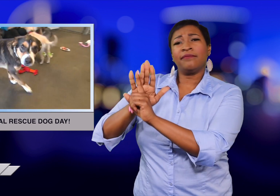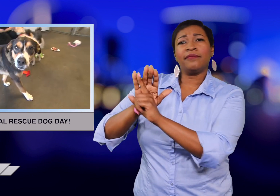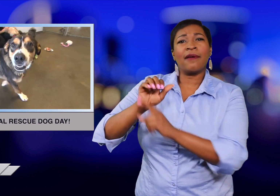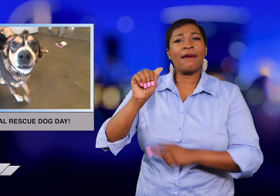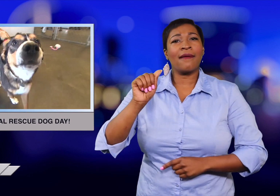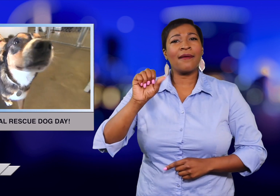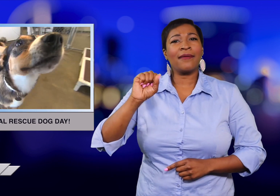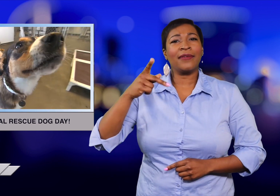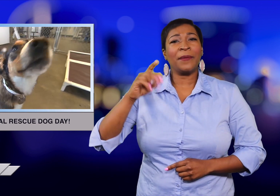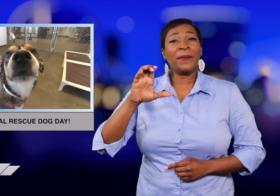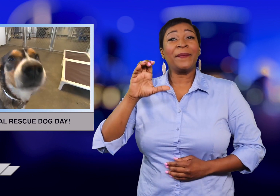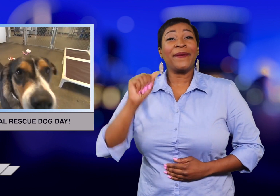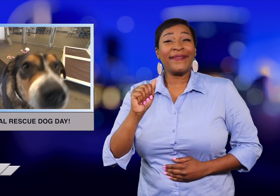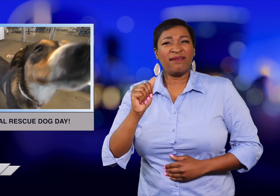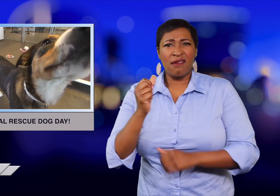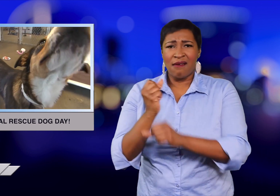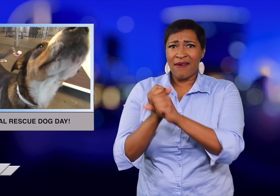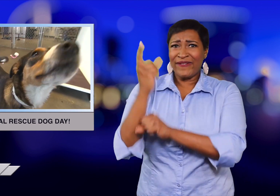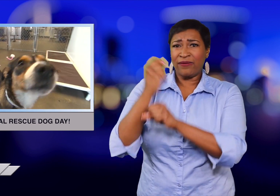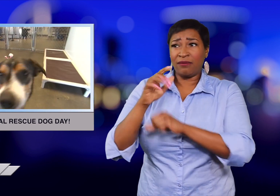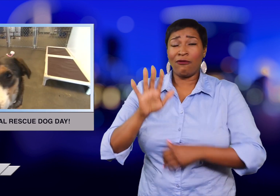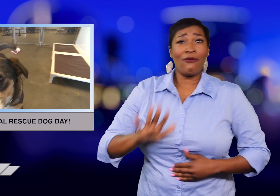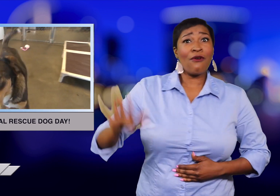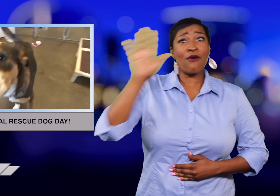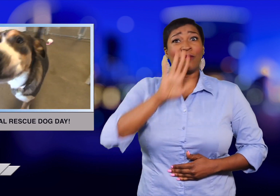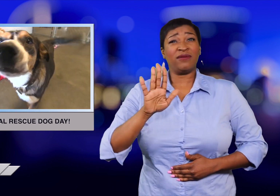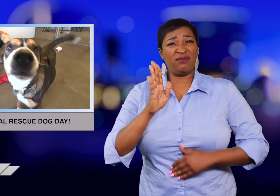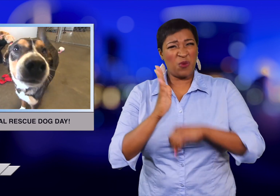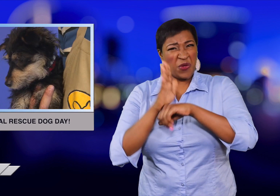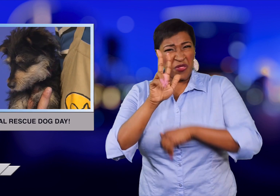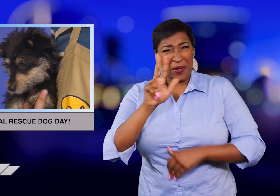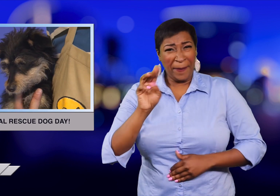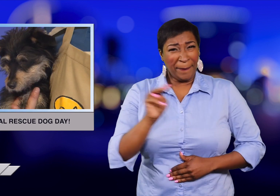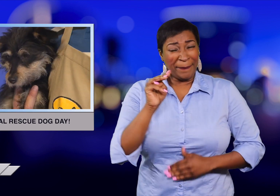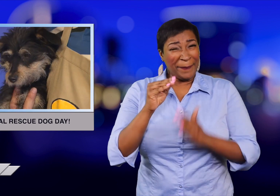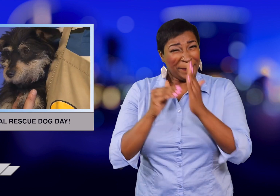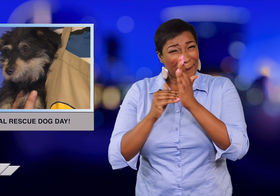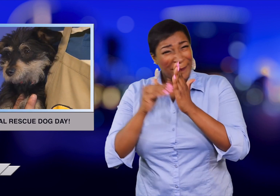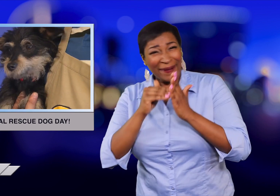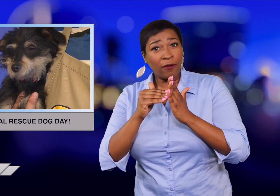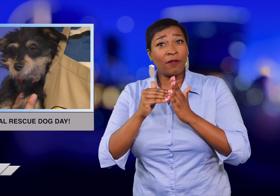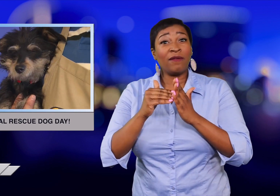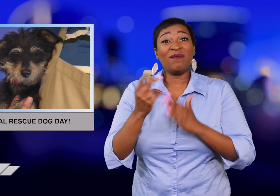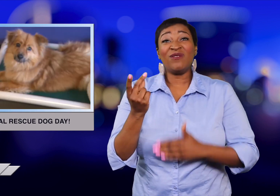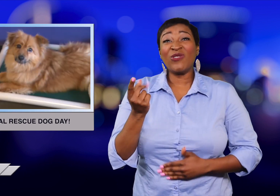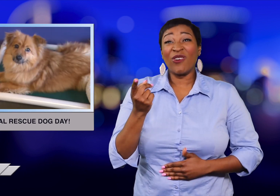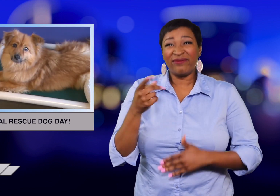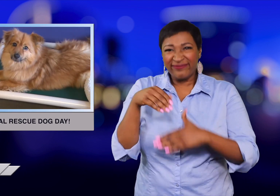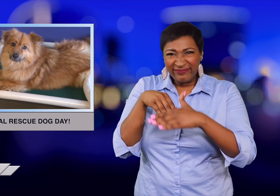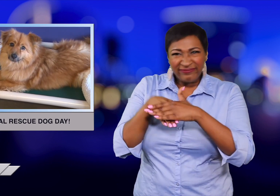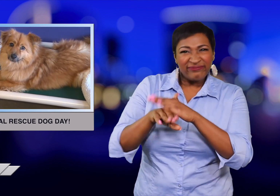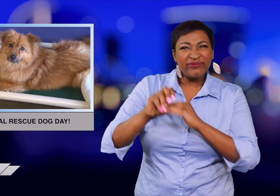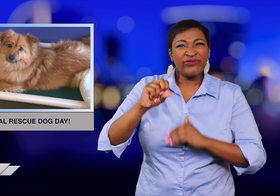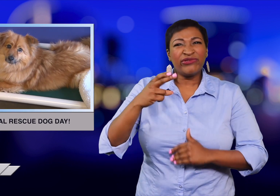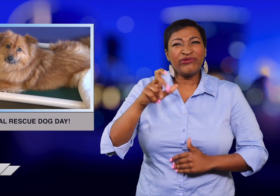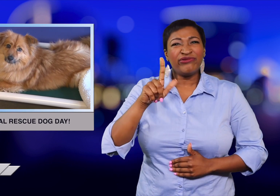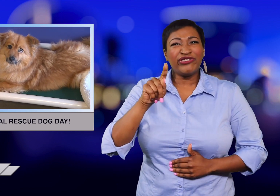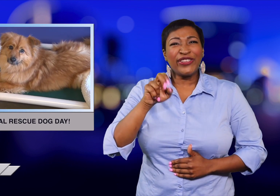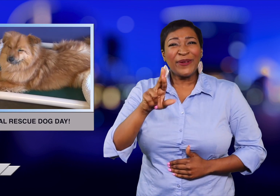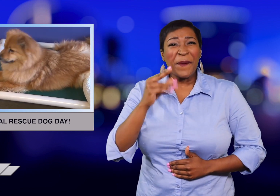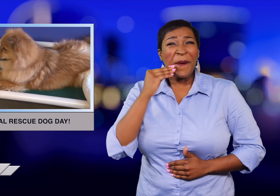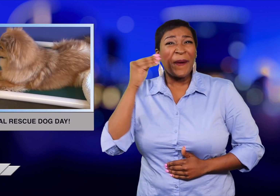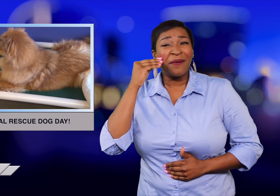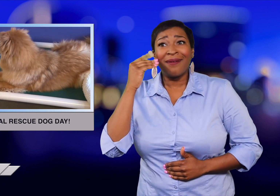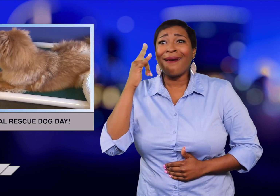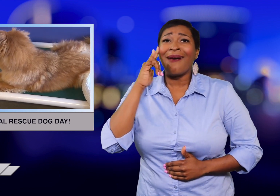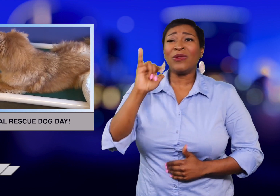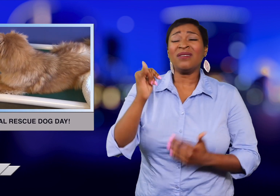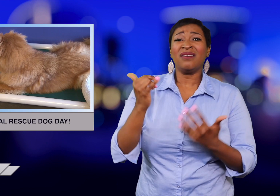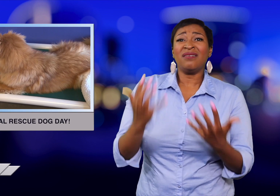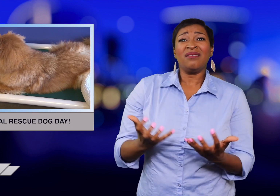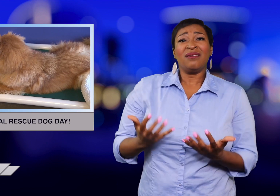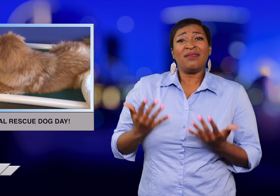According to the ASPCA, over 3 million dogs go into US shelters each year and are waiting